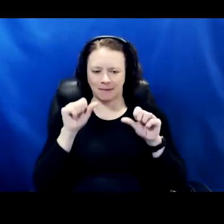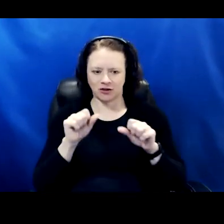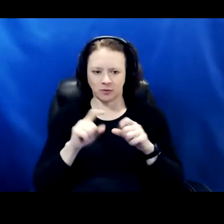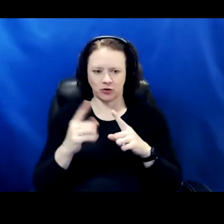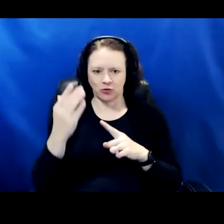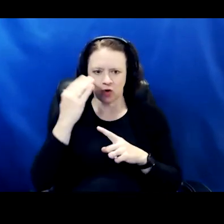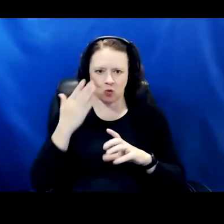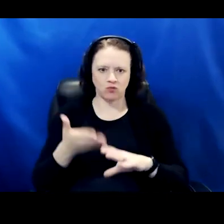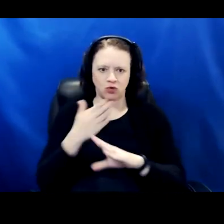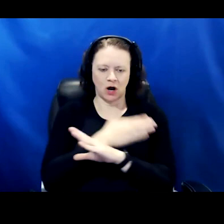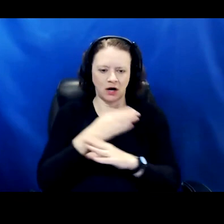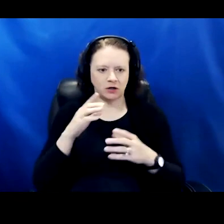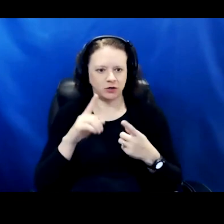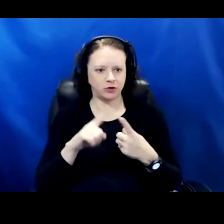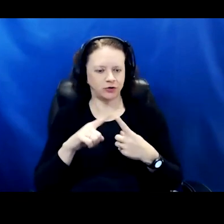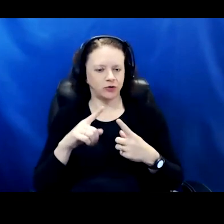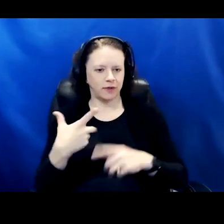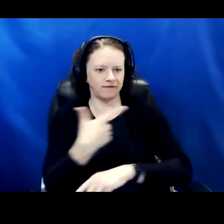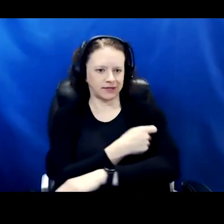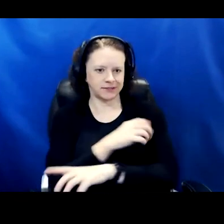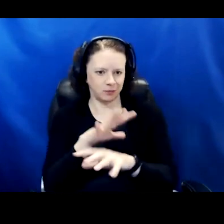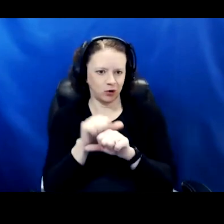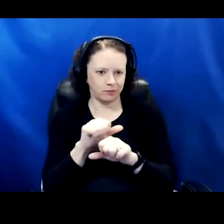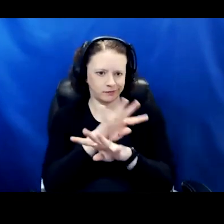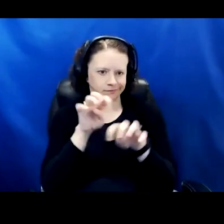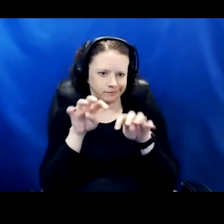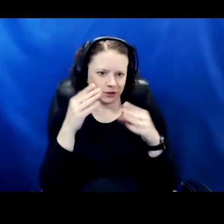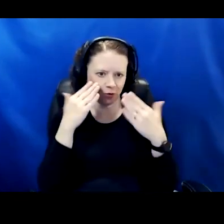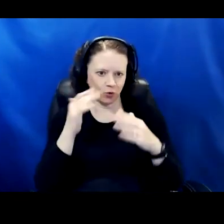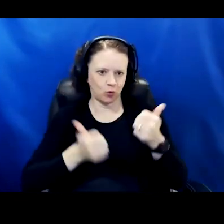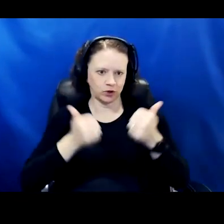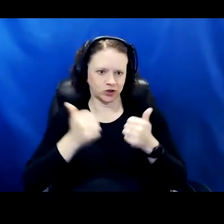I mean, I will say that from my experience